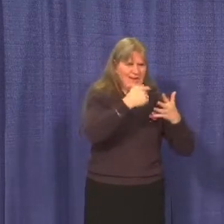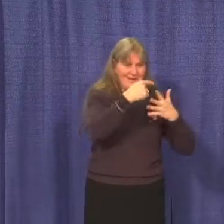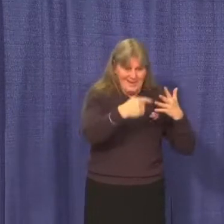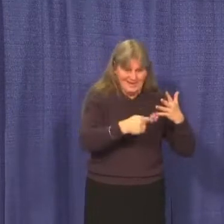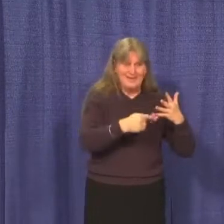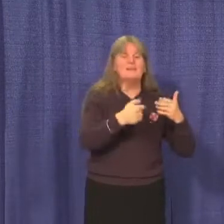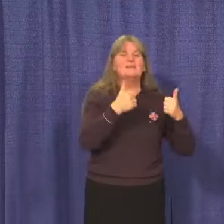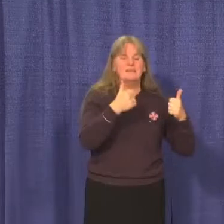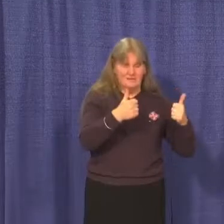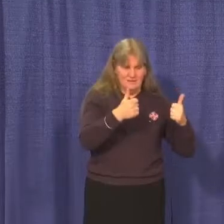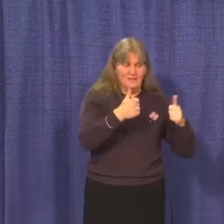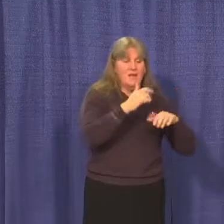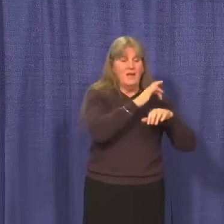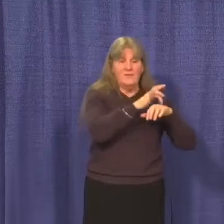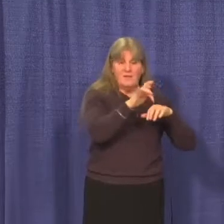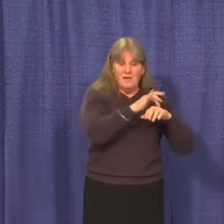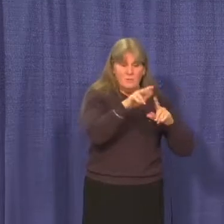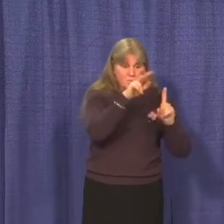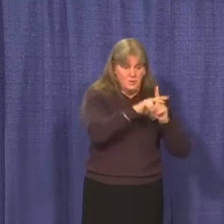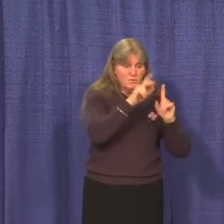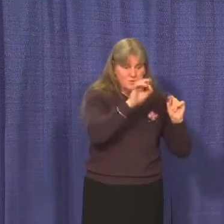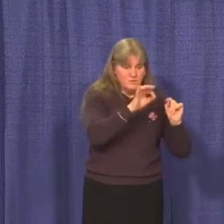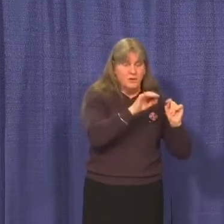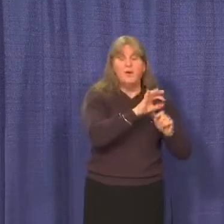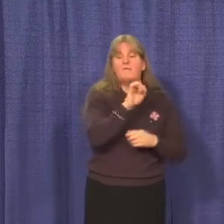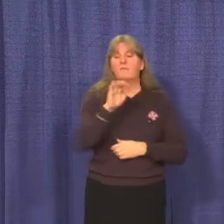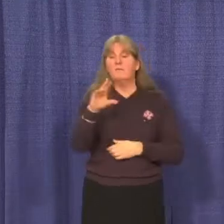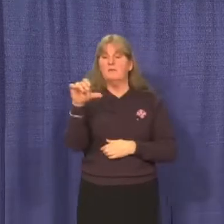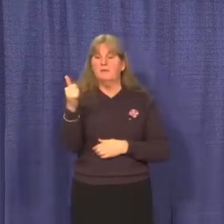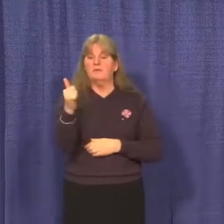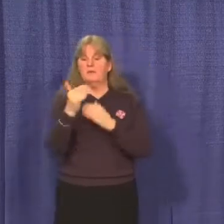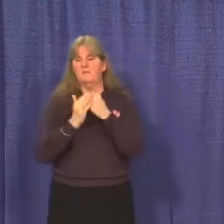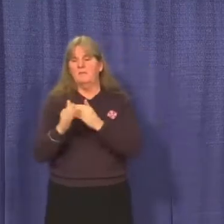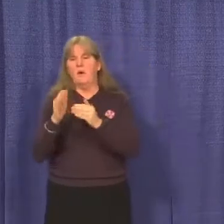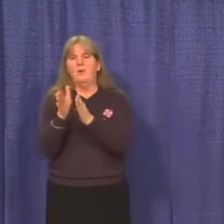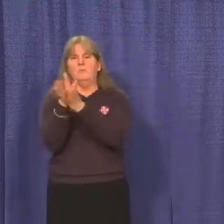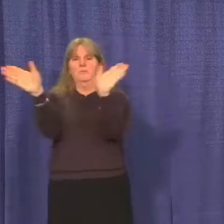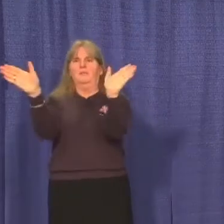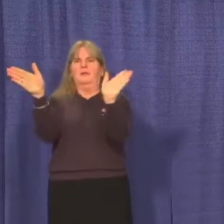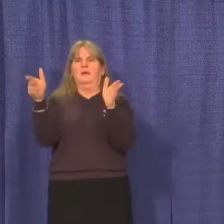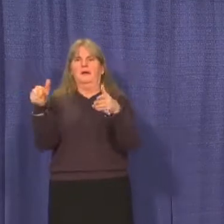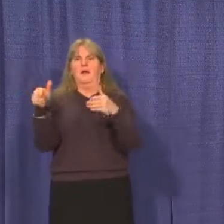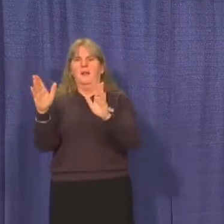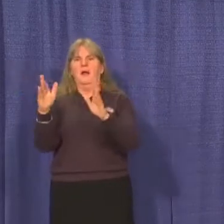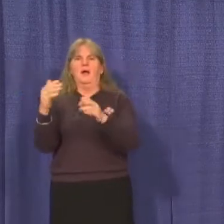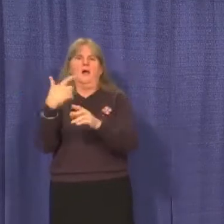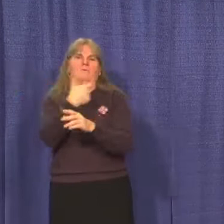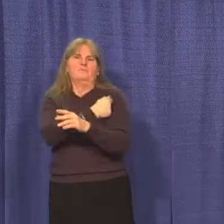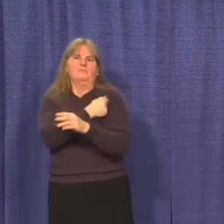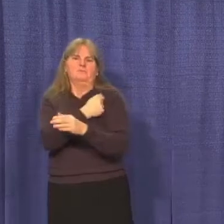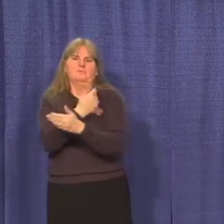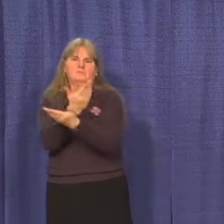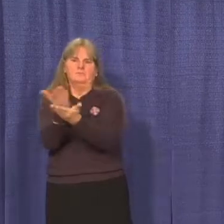vacancies in bookings or get to February 10th. That in a nutshell I hope